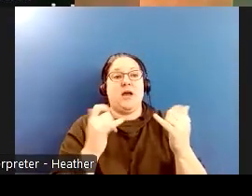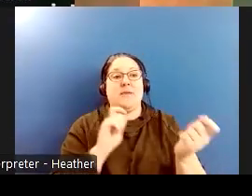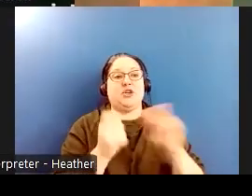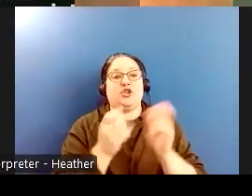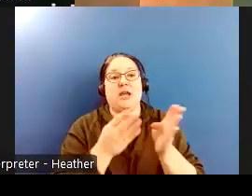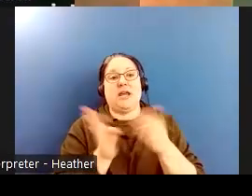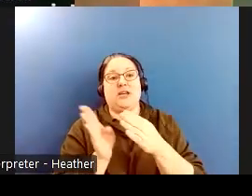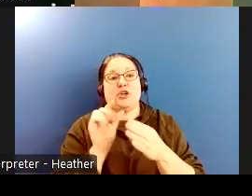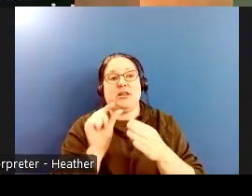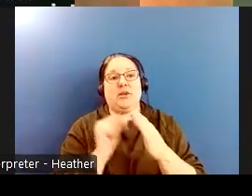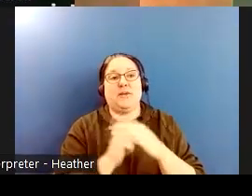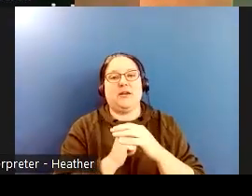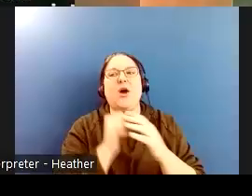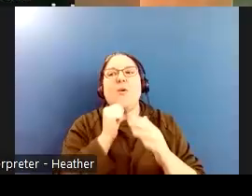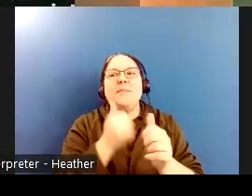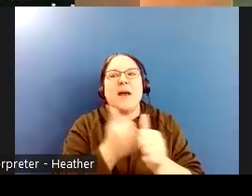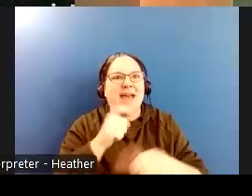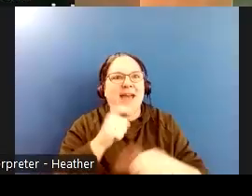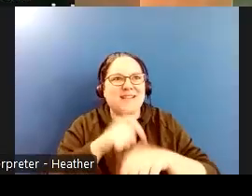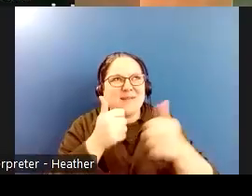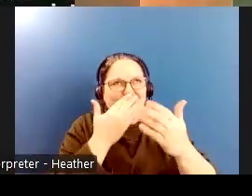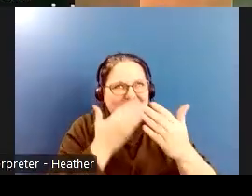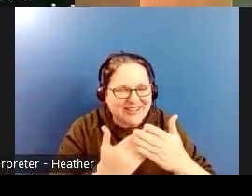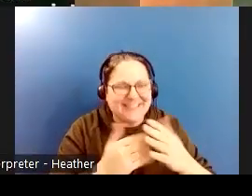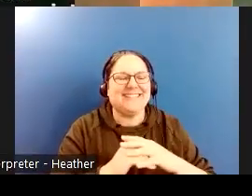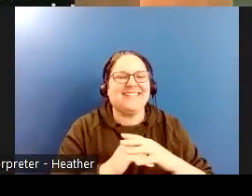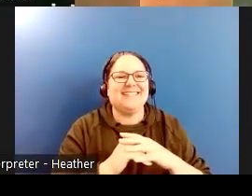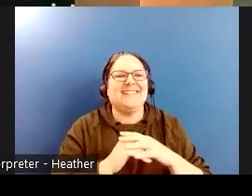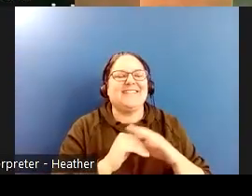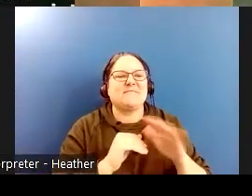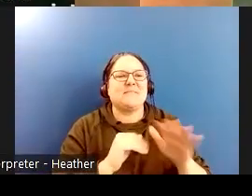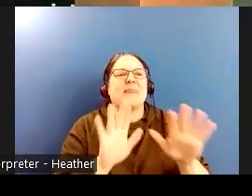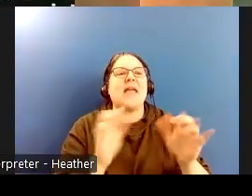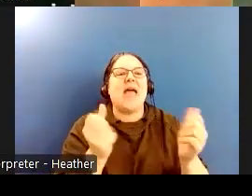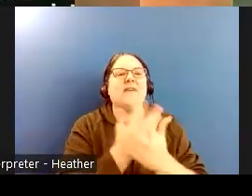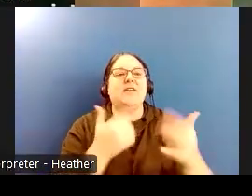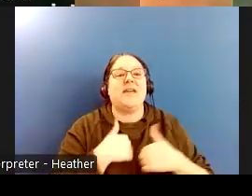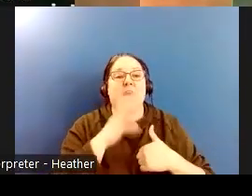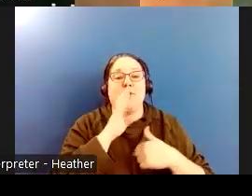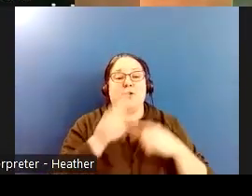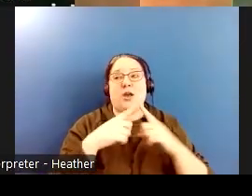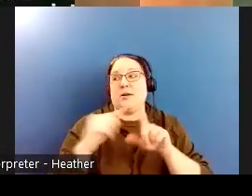good. I'm not too far behind. Um, and I'm going to So, everything we've been talking about now about